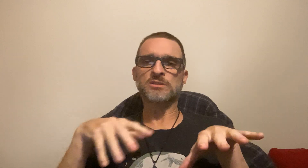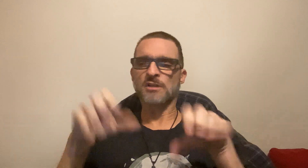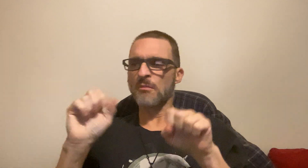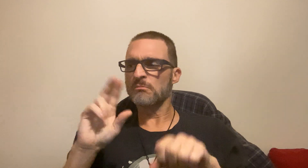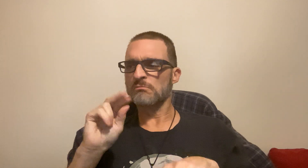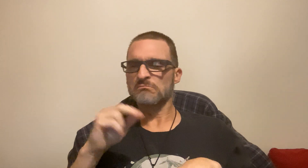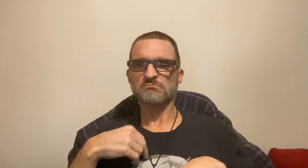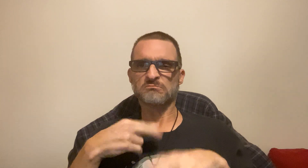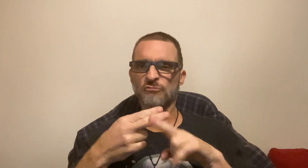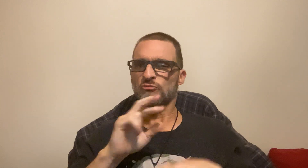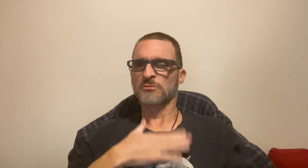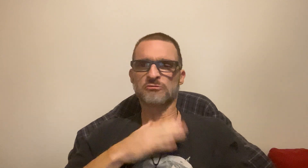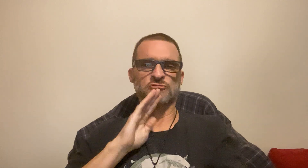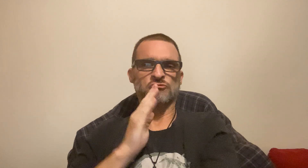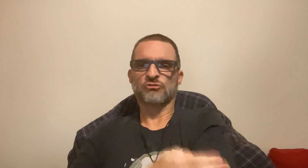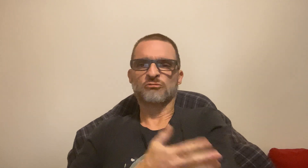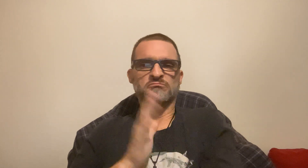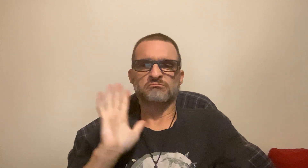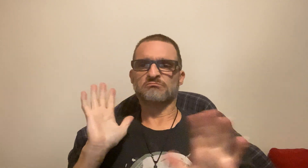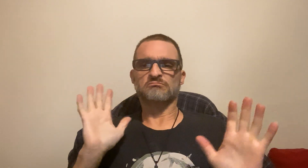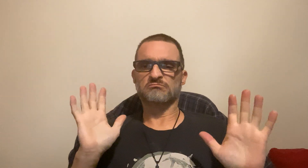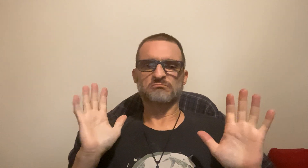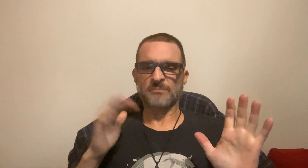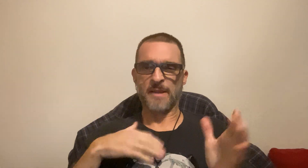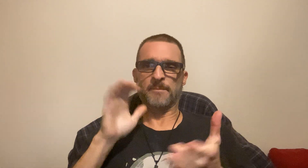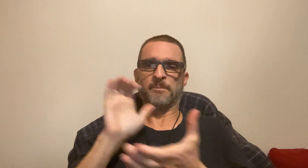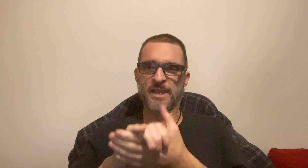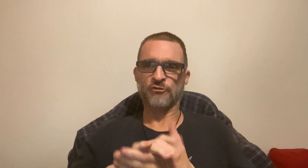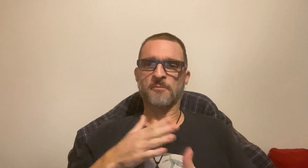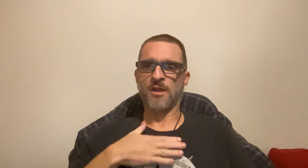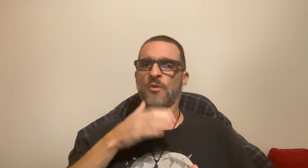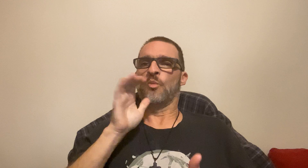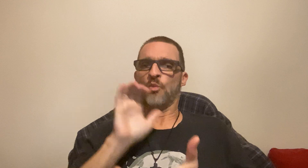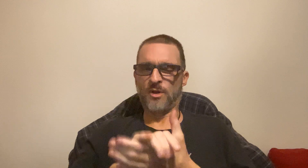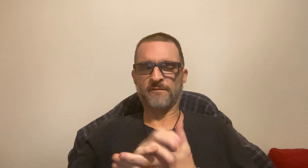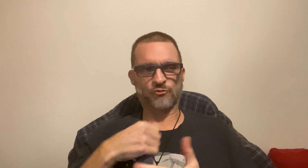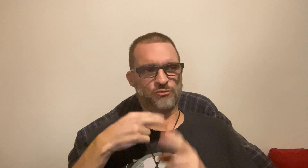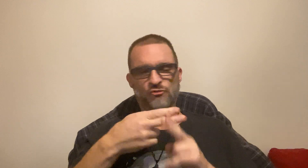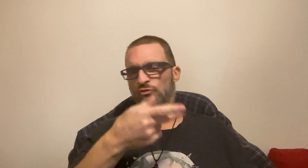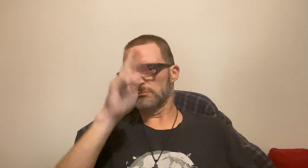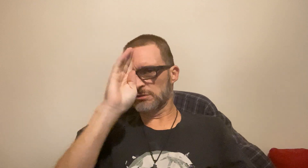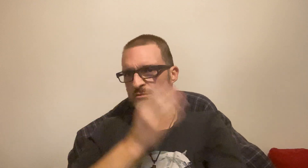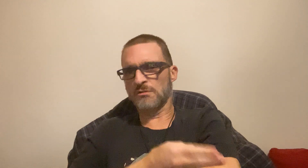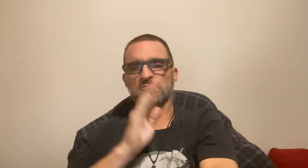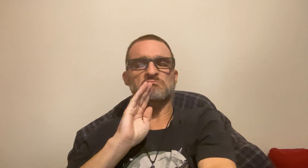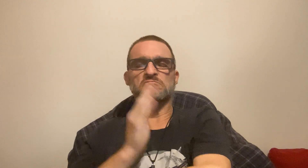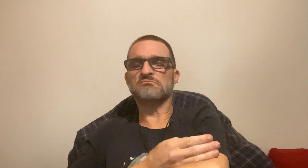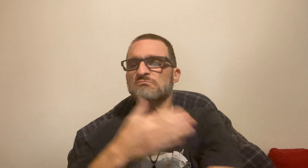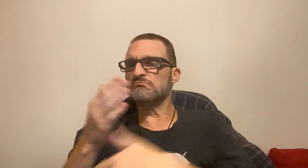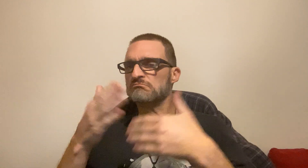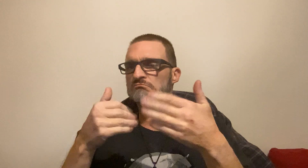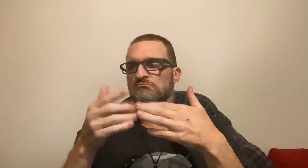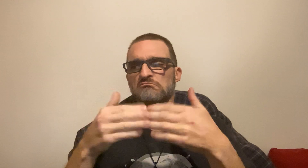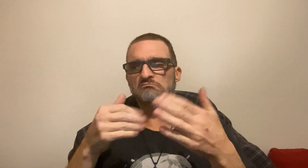I adopted, but not officially adopted her. I call her my daughter. I married my wife so I call her kids my sons and daughter.